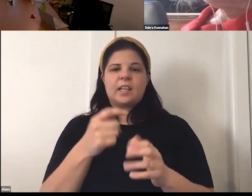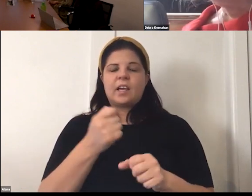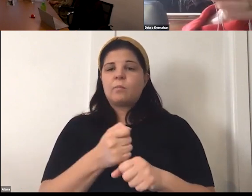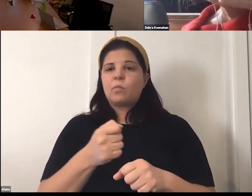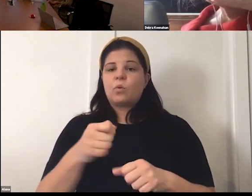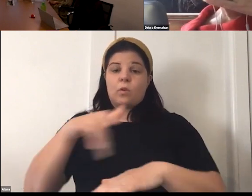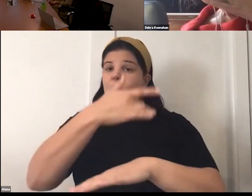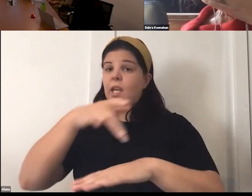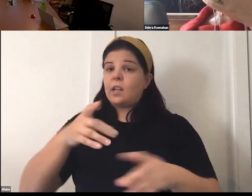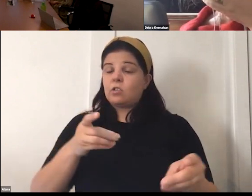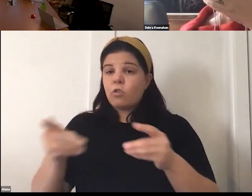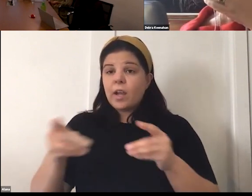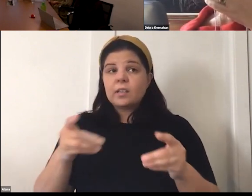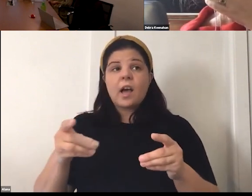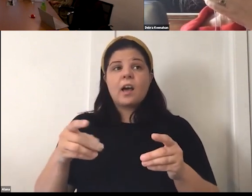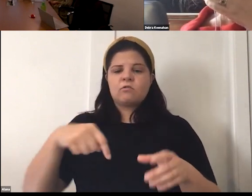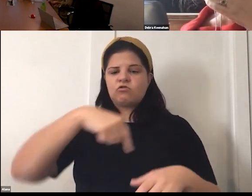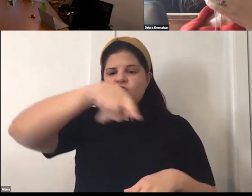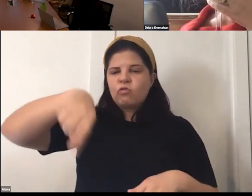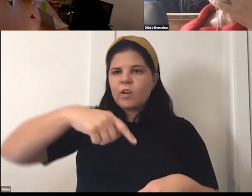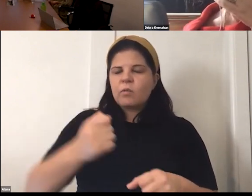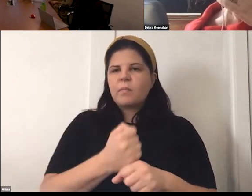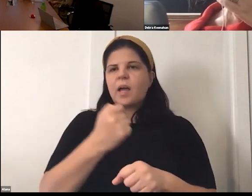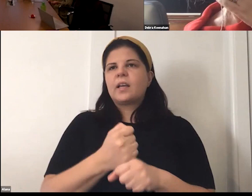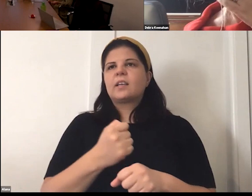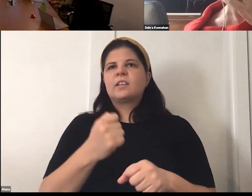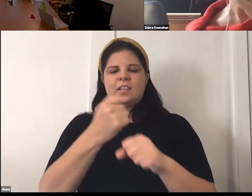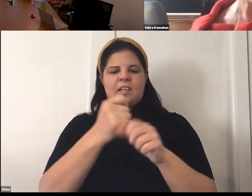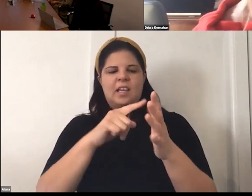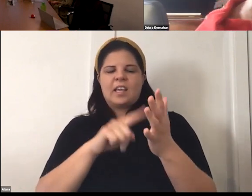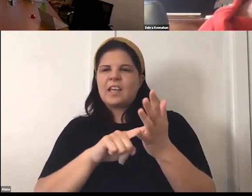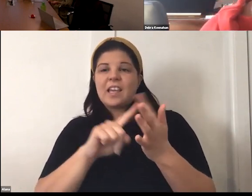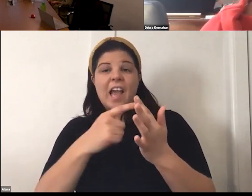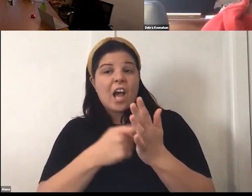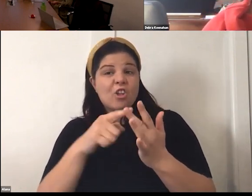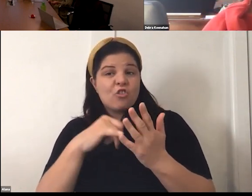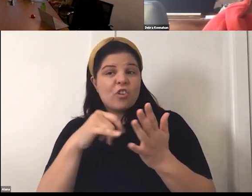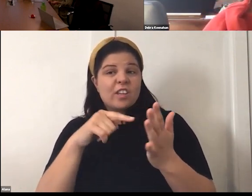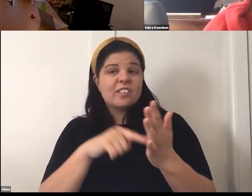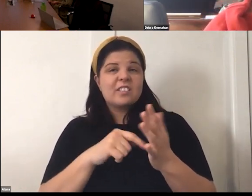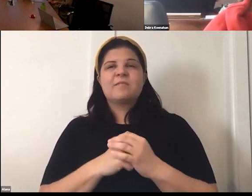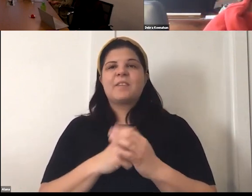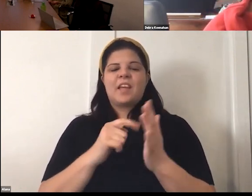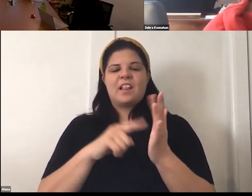a record producer, a gallerist, a literary critic or a choreographer.